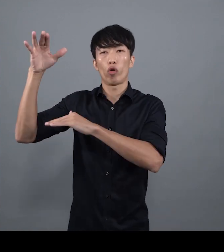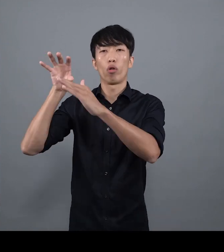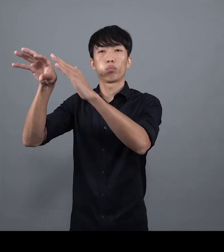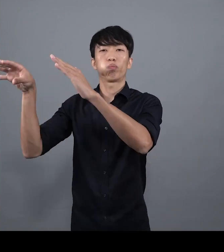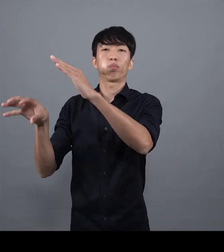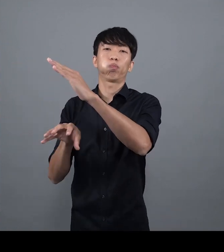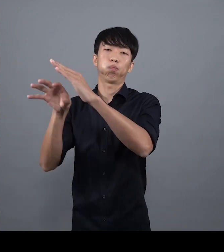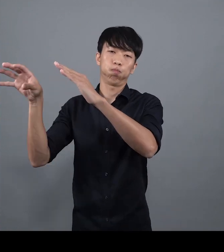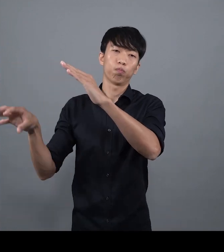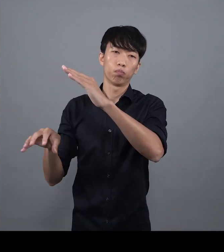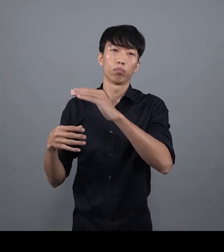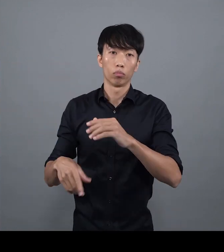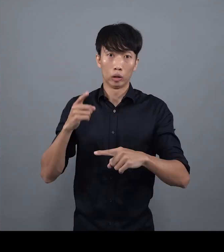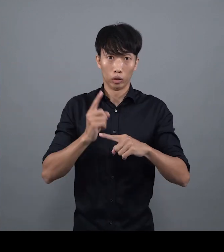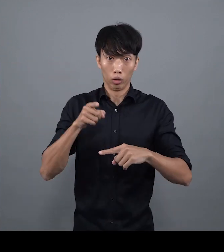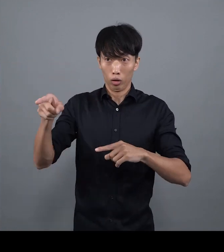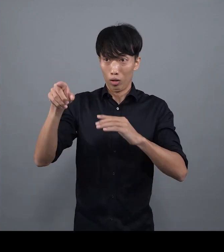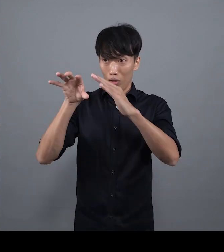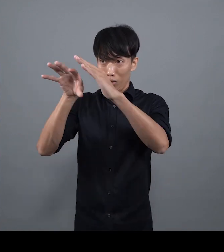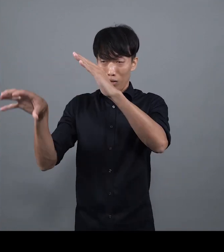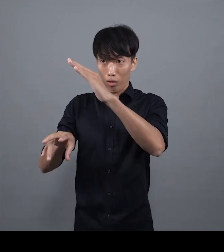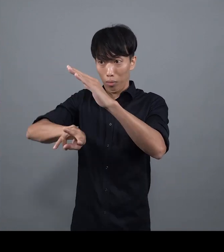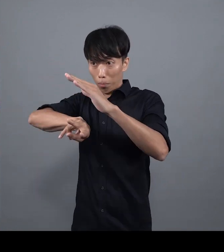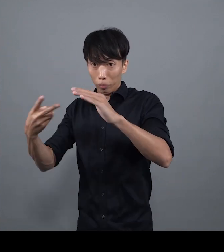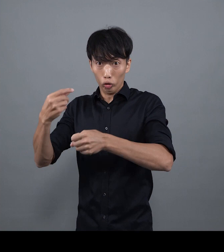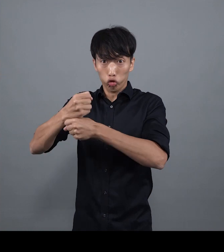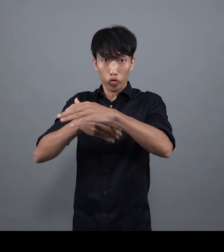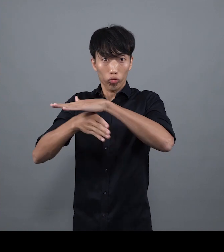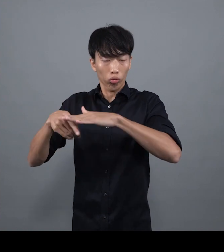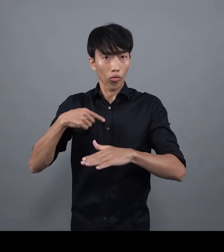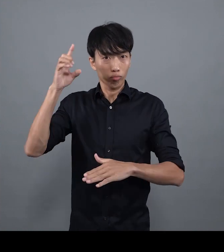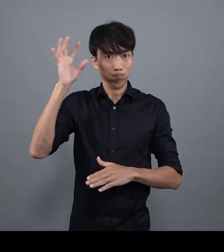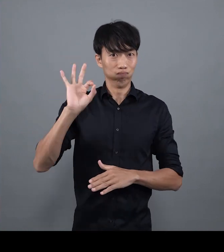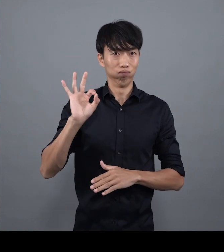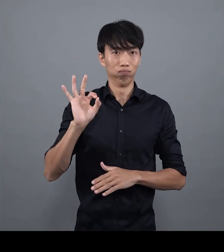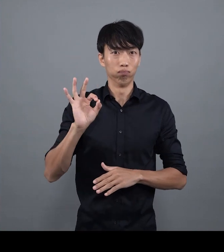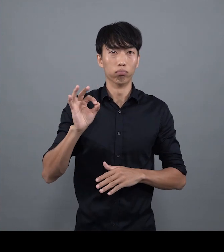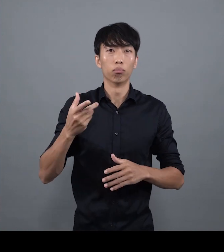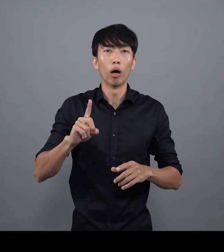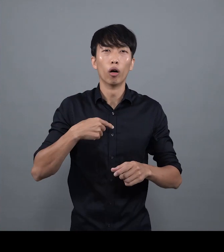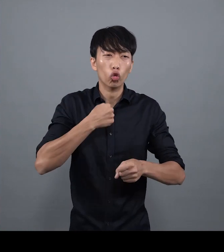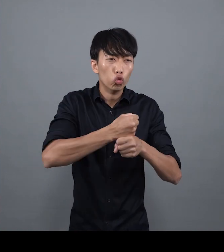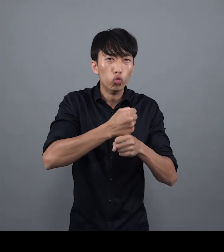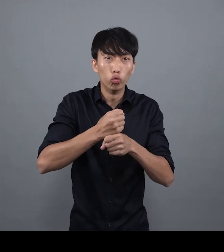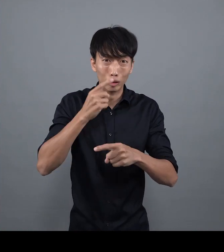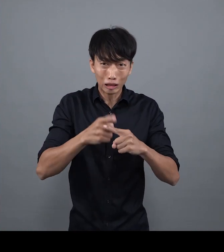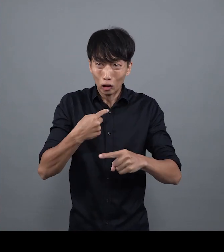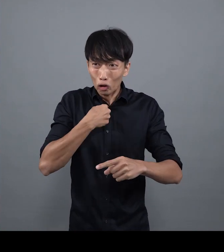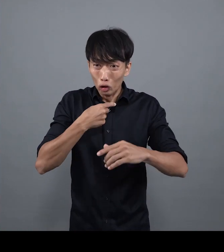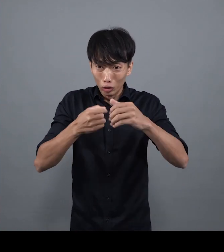I never thought I’d use the warehouse as a studio I don’t necessarily need a studio for the work I do